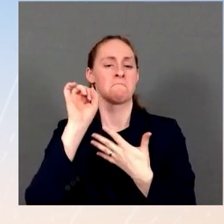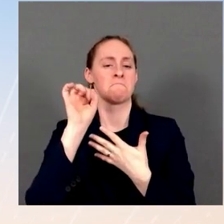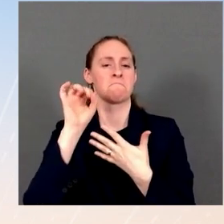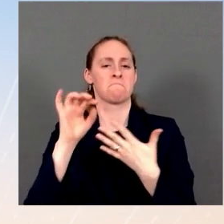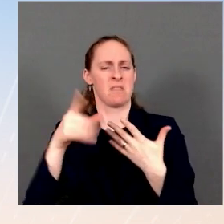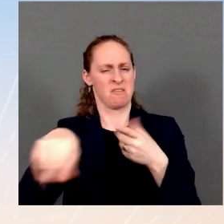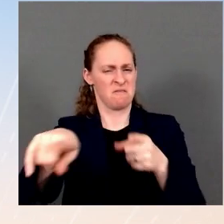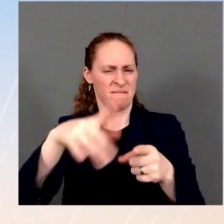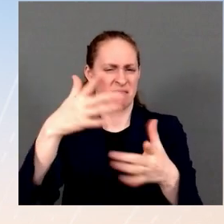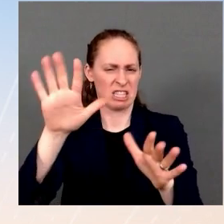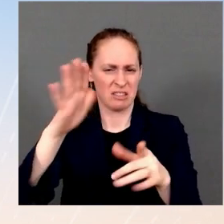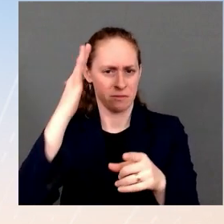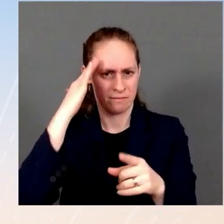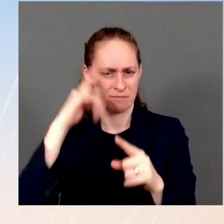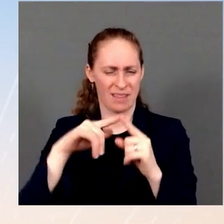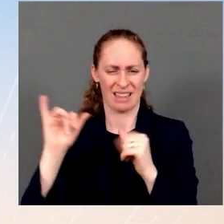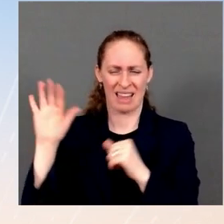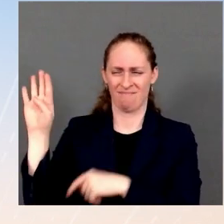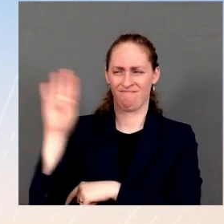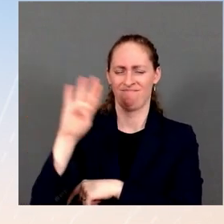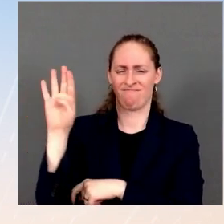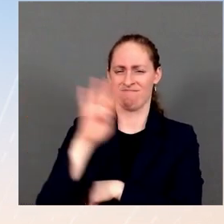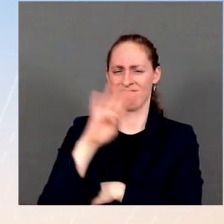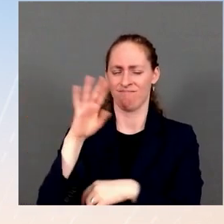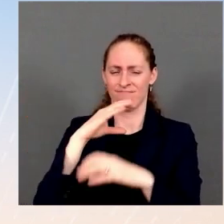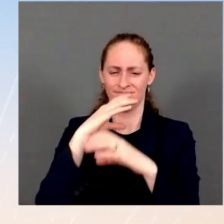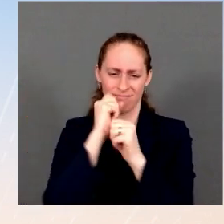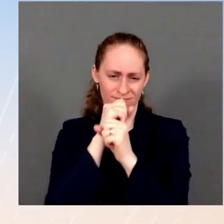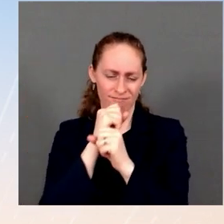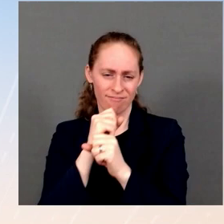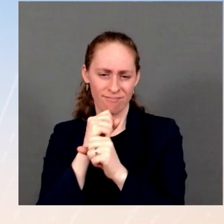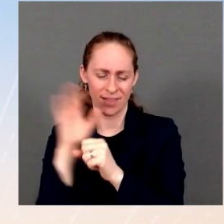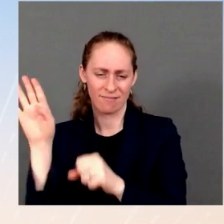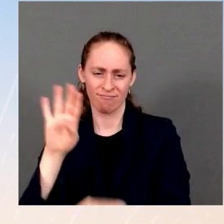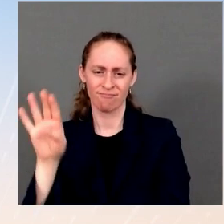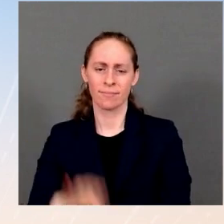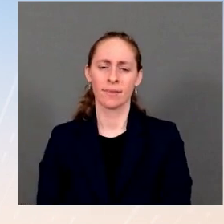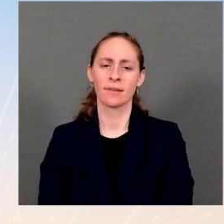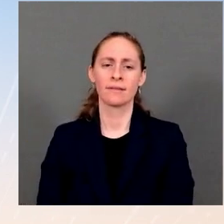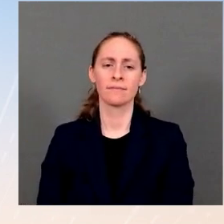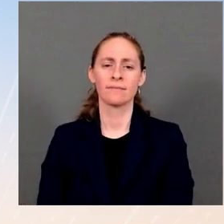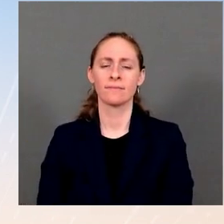You know, the President is determined to get this done as soon as possible, you know, to cut --